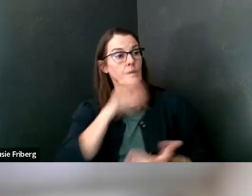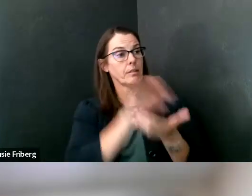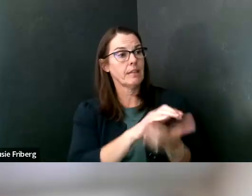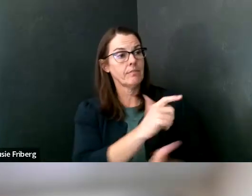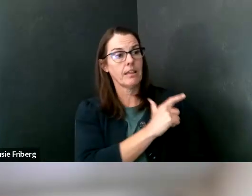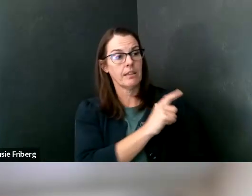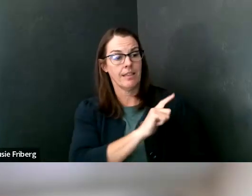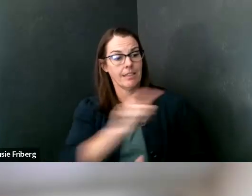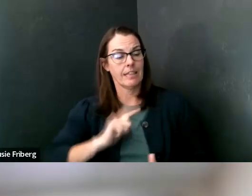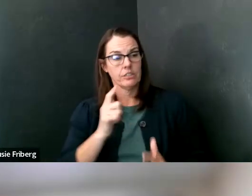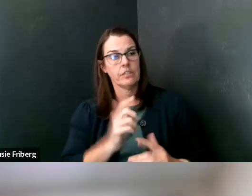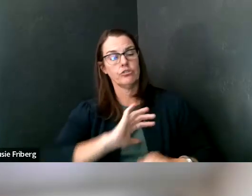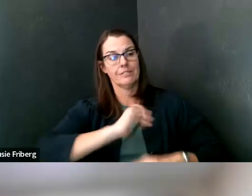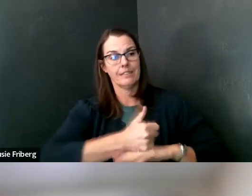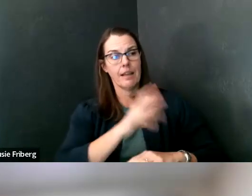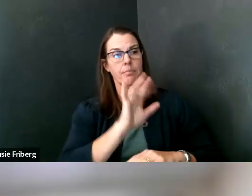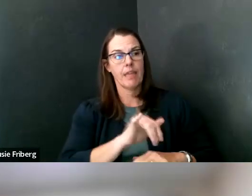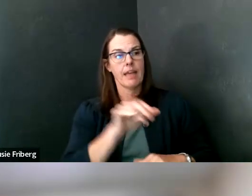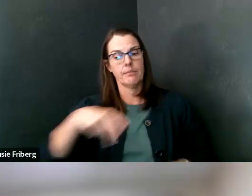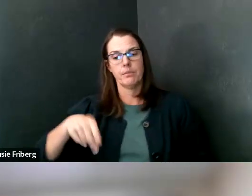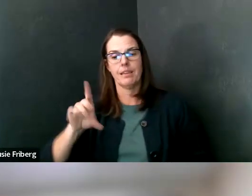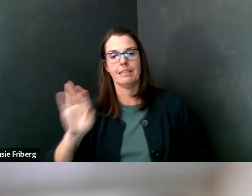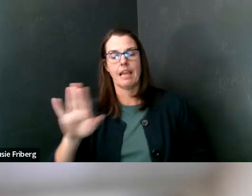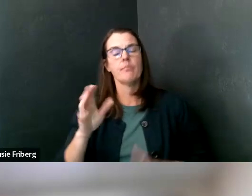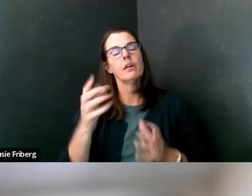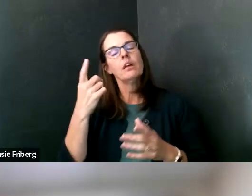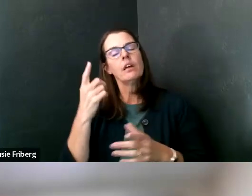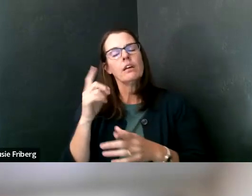created the PDAB with guard rails designed to protect patients with orphan indications